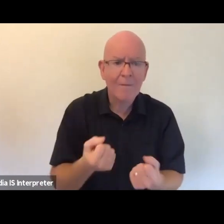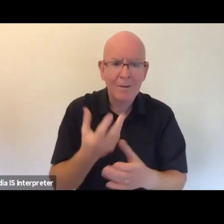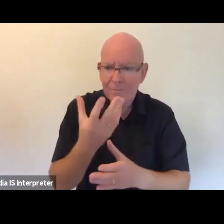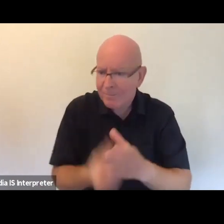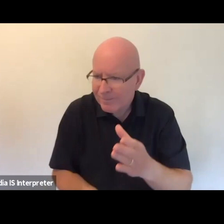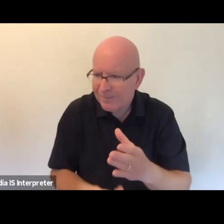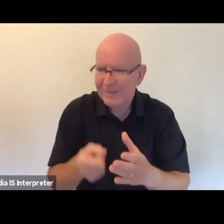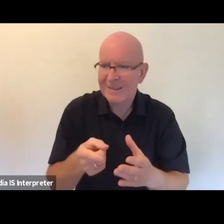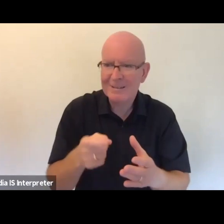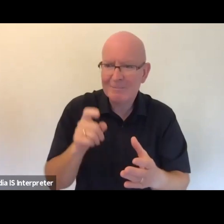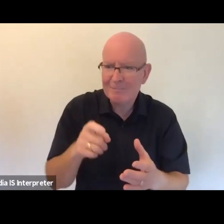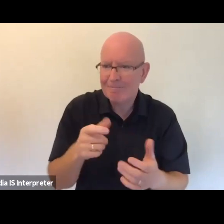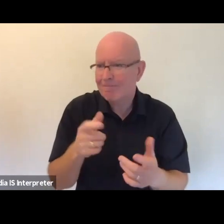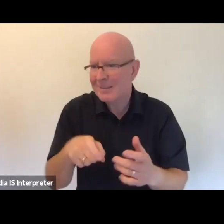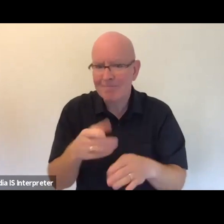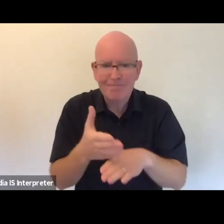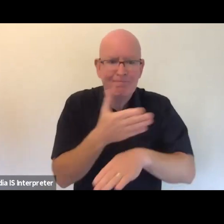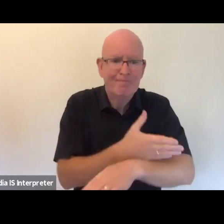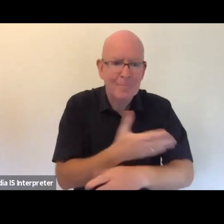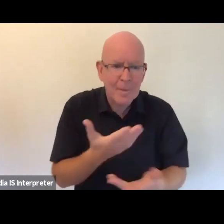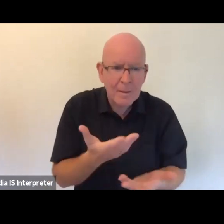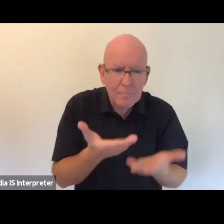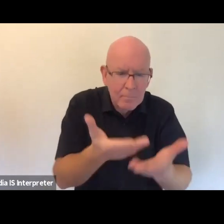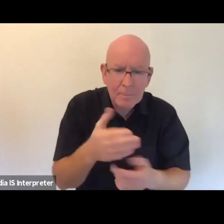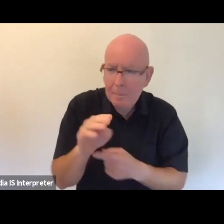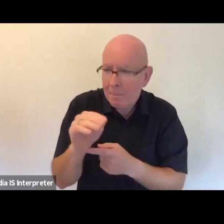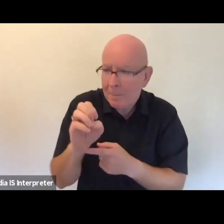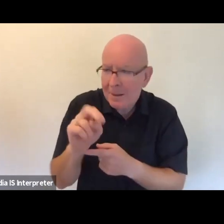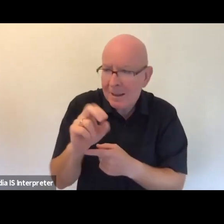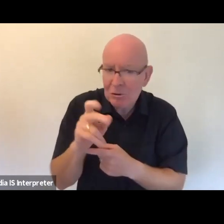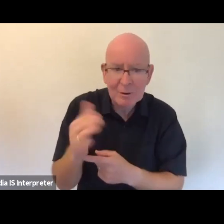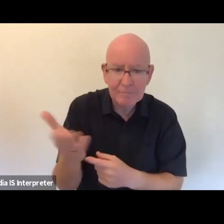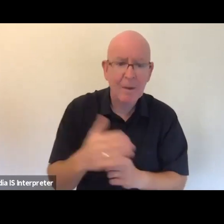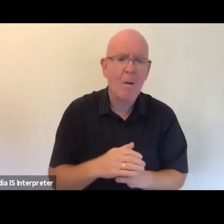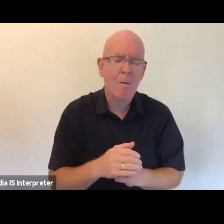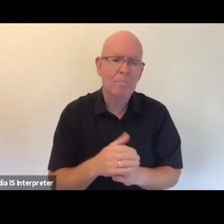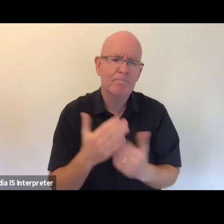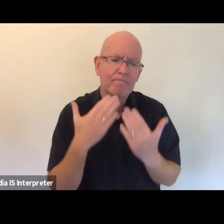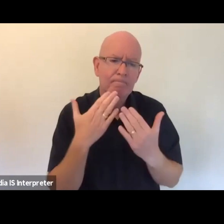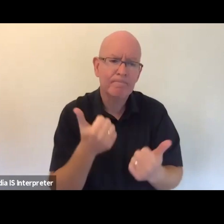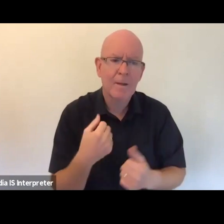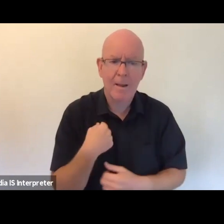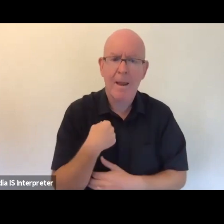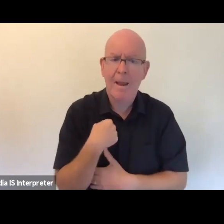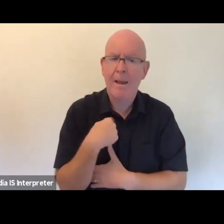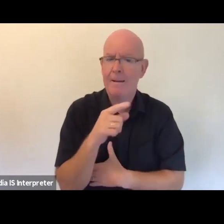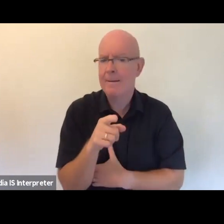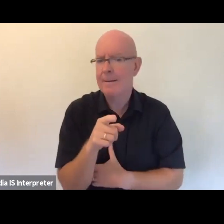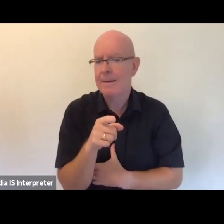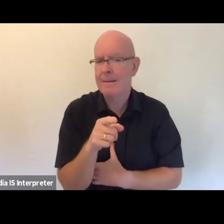As gender disaggregated data is not available, both for women with disabilities and those with disabilities.